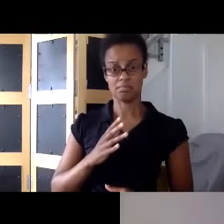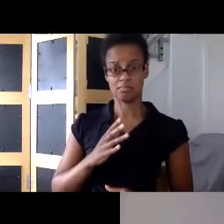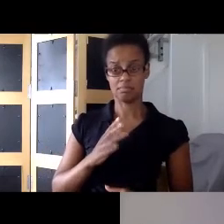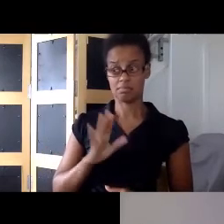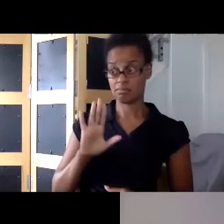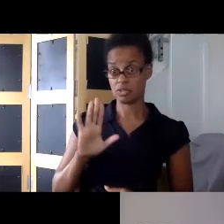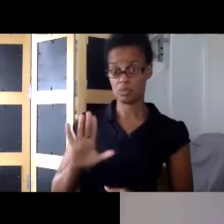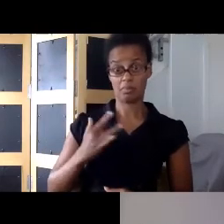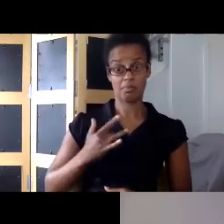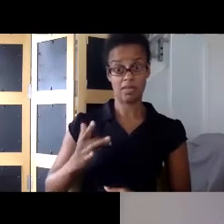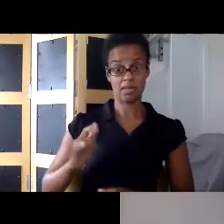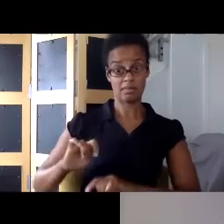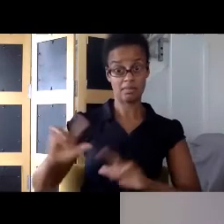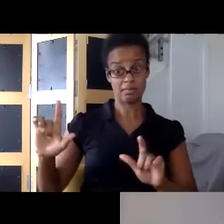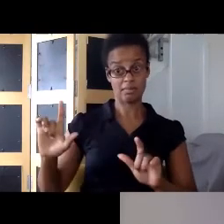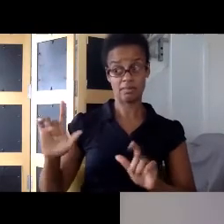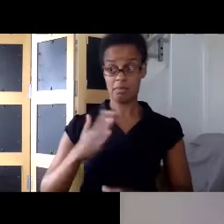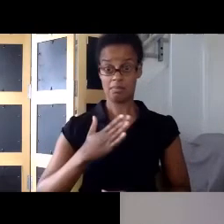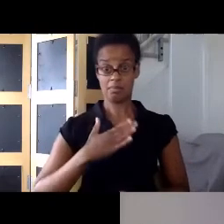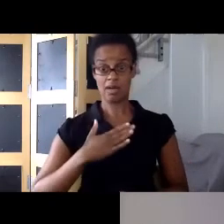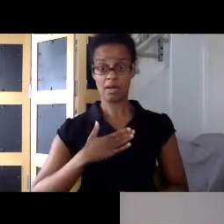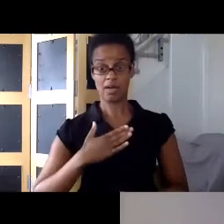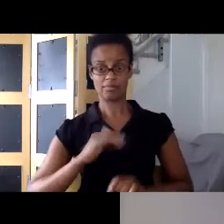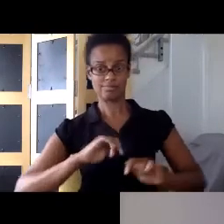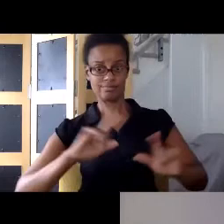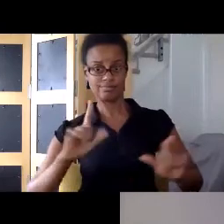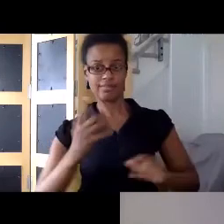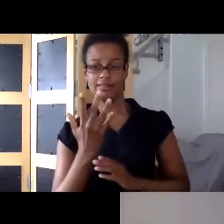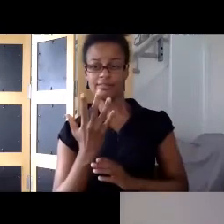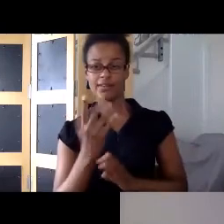Mine did work five minutes ago. So I'm not sure why it's slowing down here.